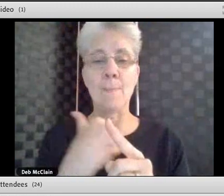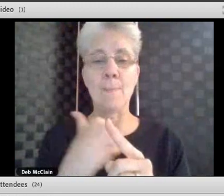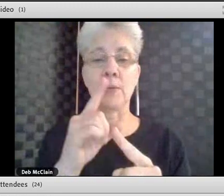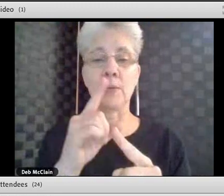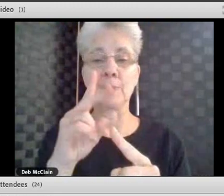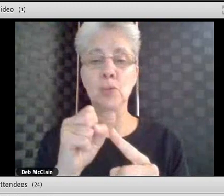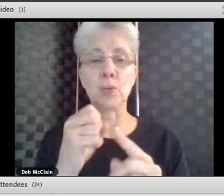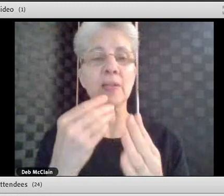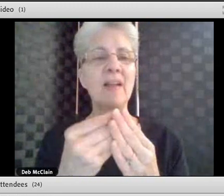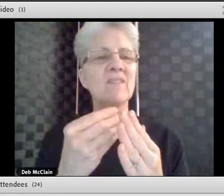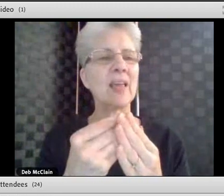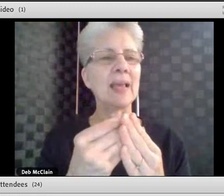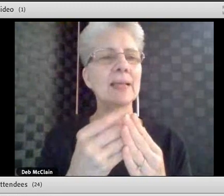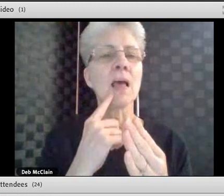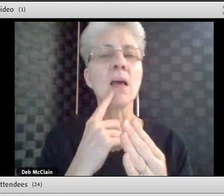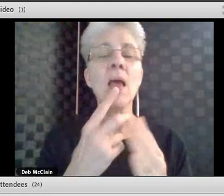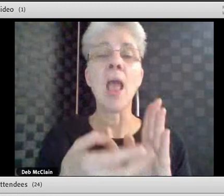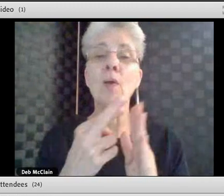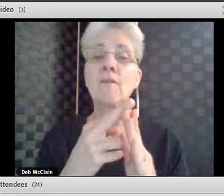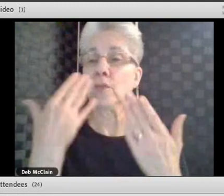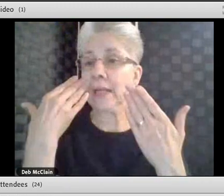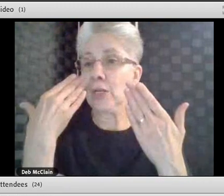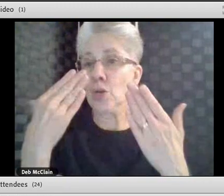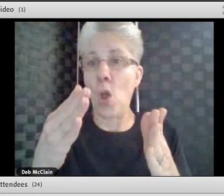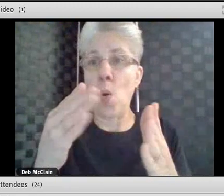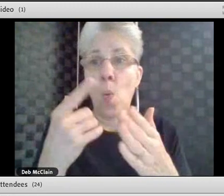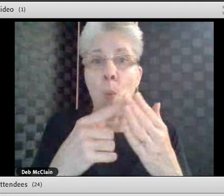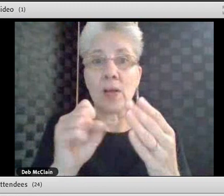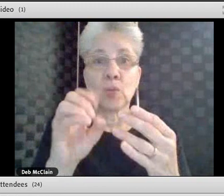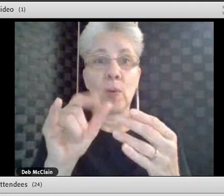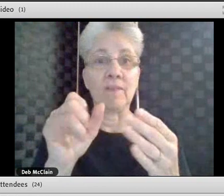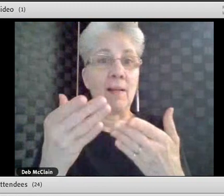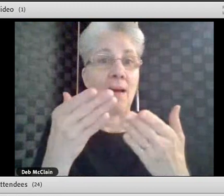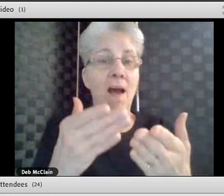as well membership dues and fees. So just to review, in case you didn't know everything